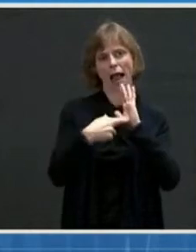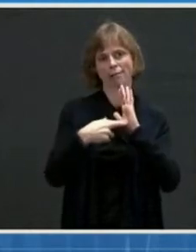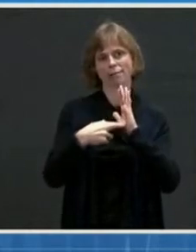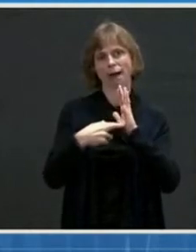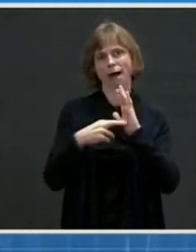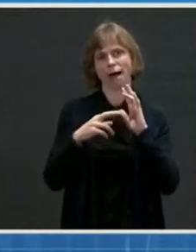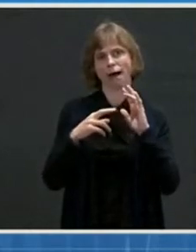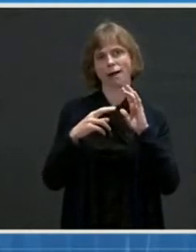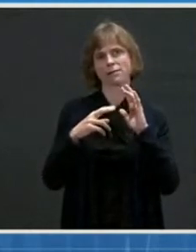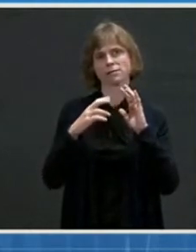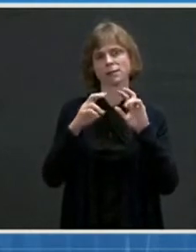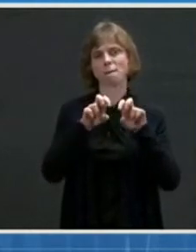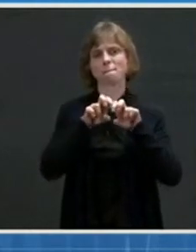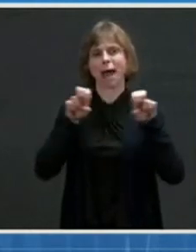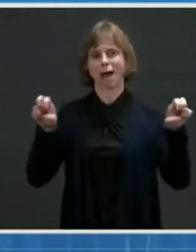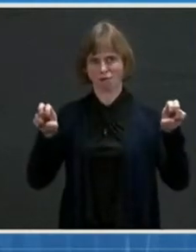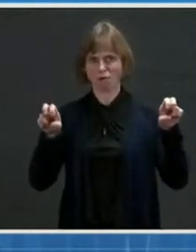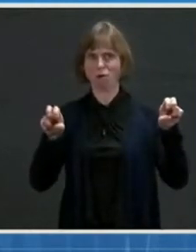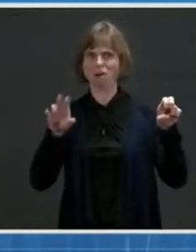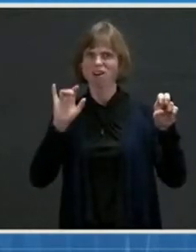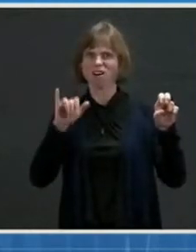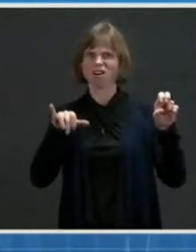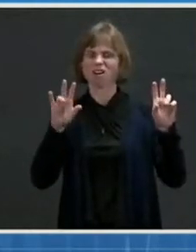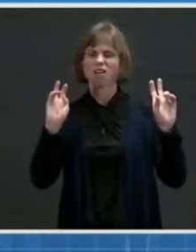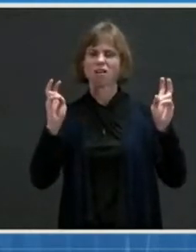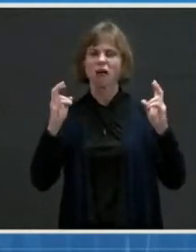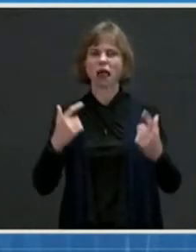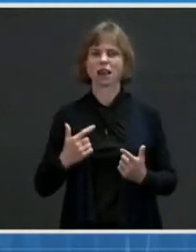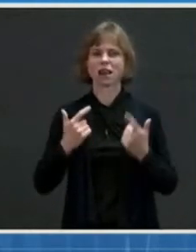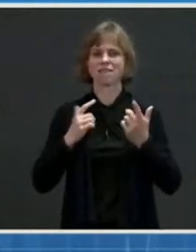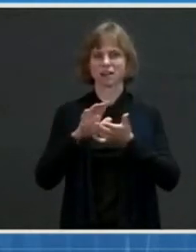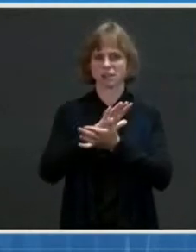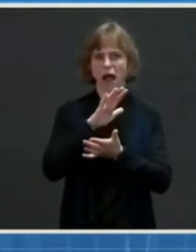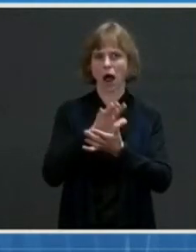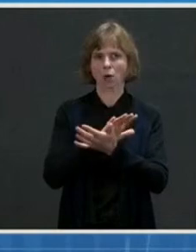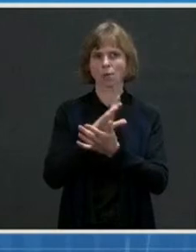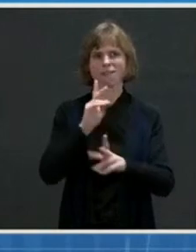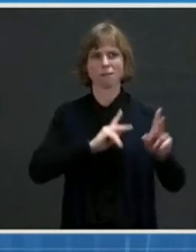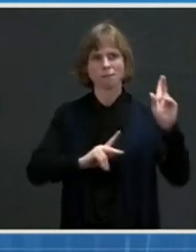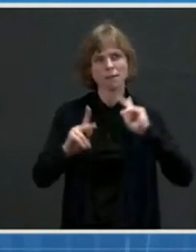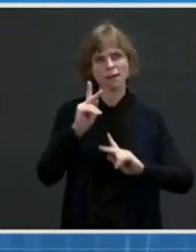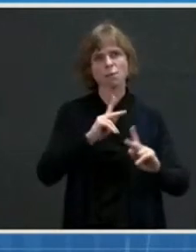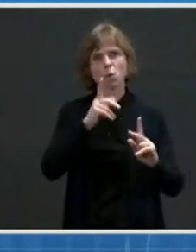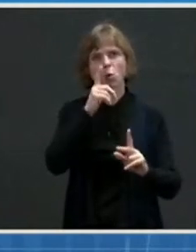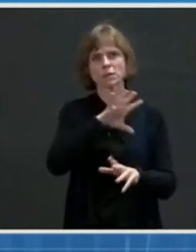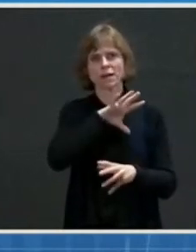TOGETHER A TREATMENT GUIDELINES PANEL THAT IS A LIVING DOCUMENT